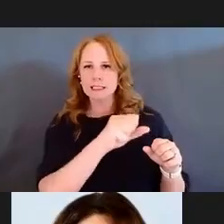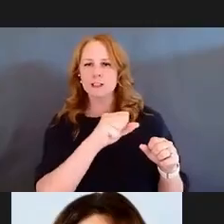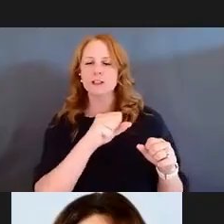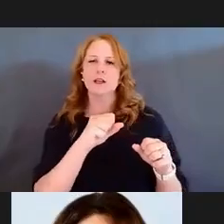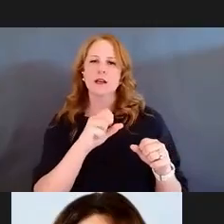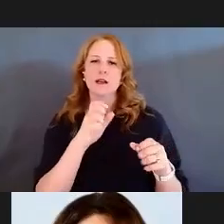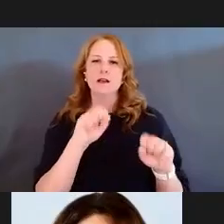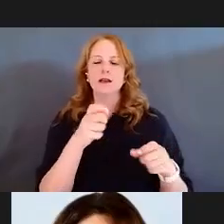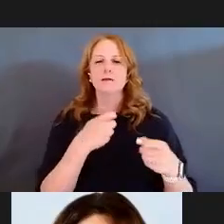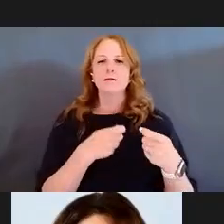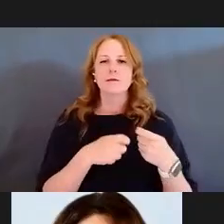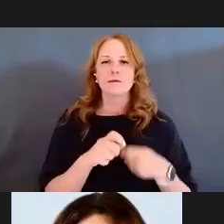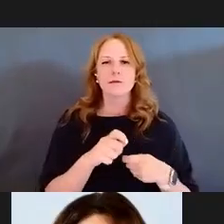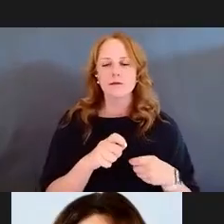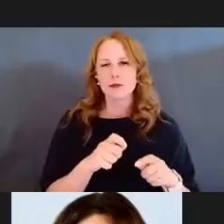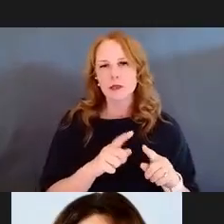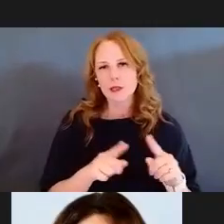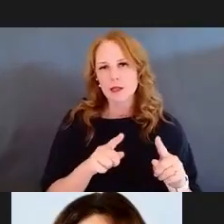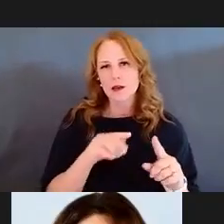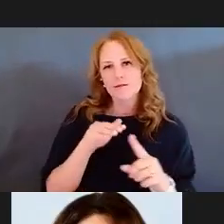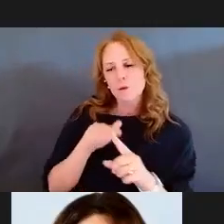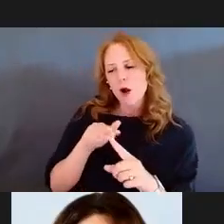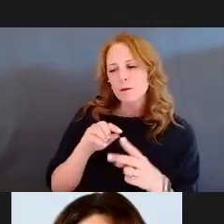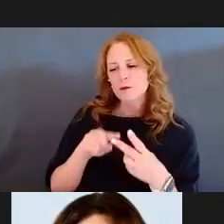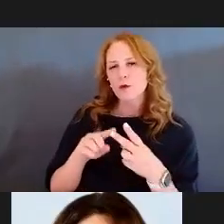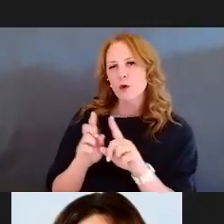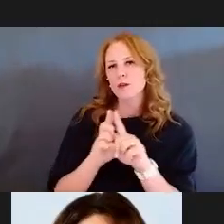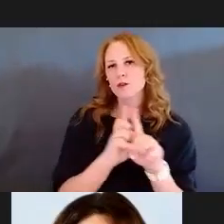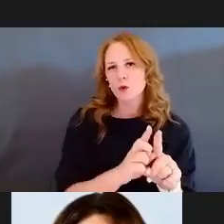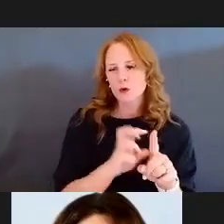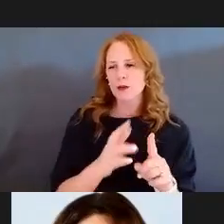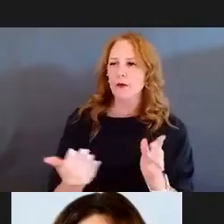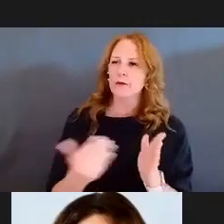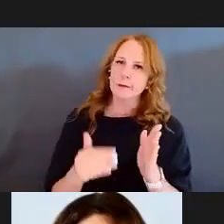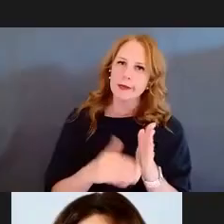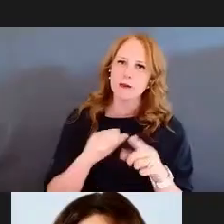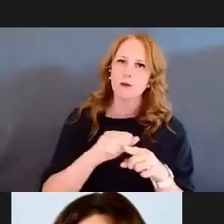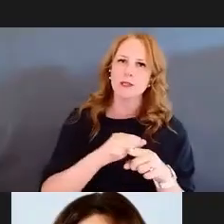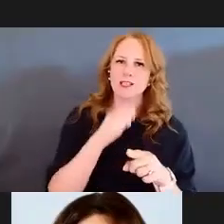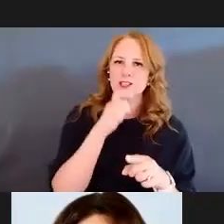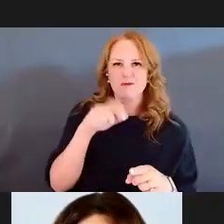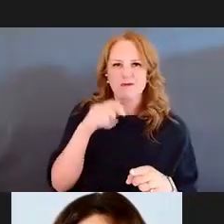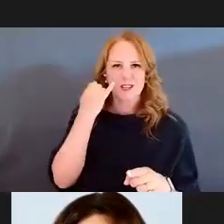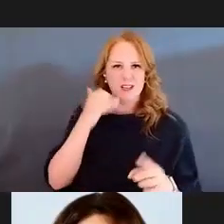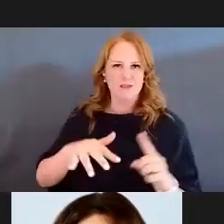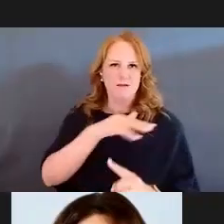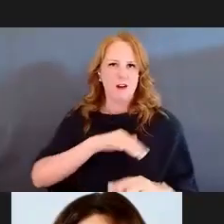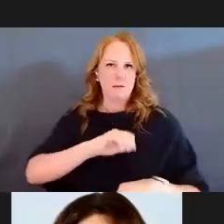like verbal prompts or escorting and repeated orientation training. So really an accessible